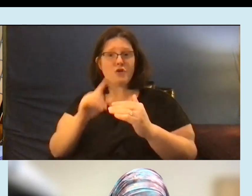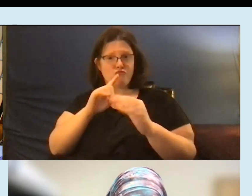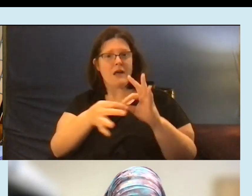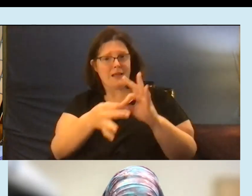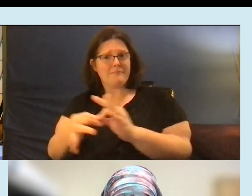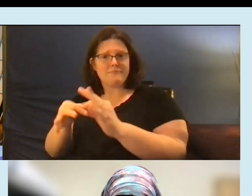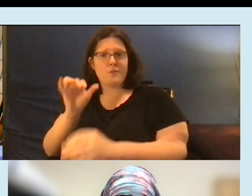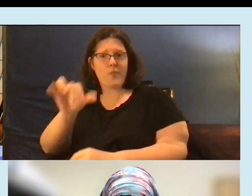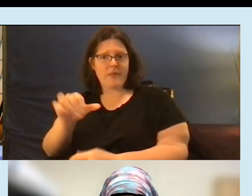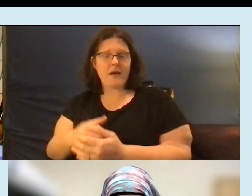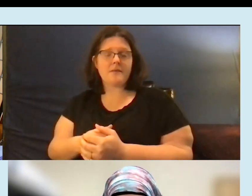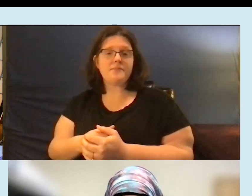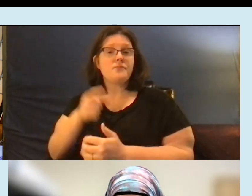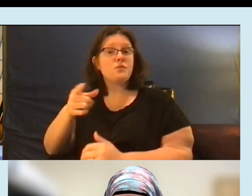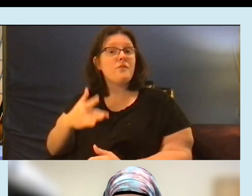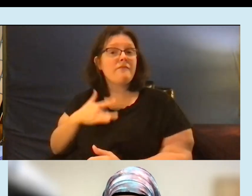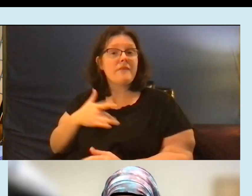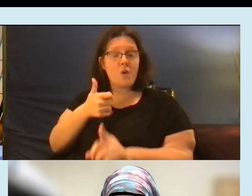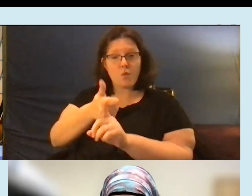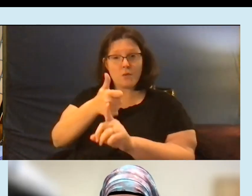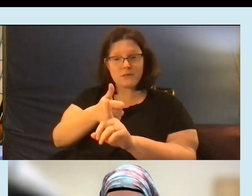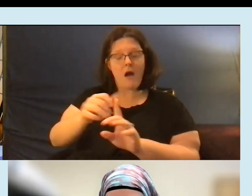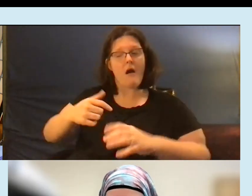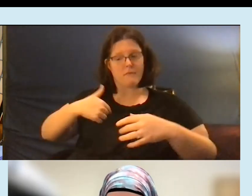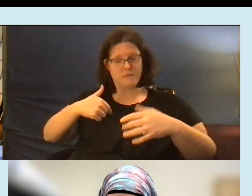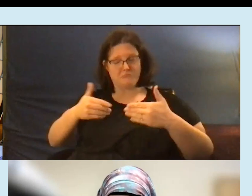um "Do you feel that choosing to hand bind your poetry book adds